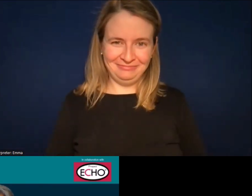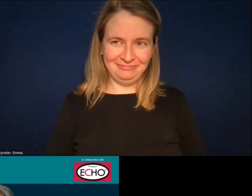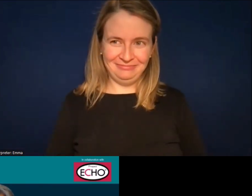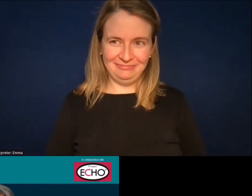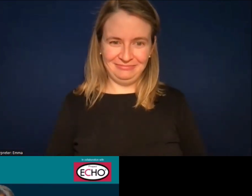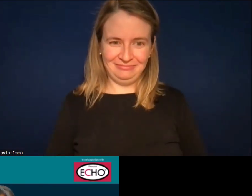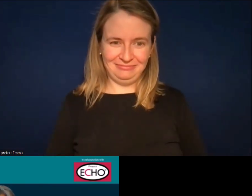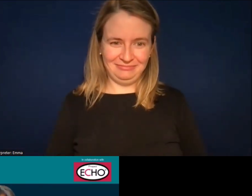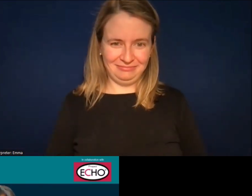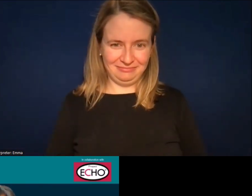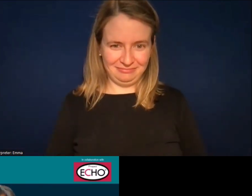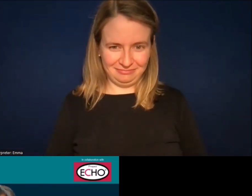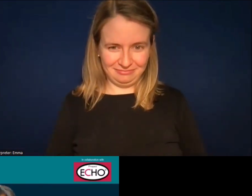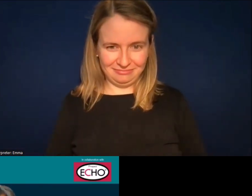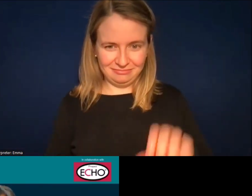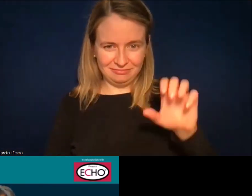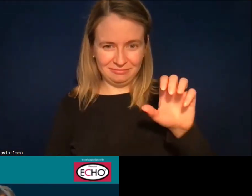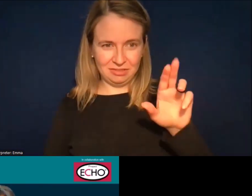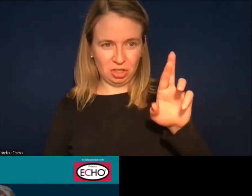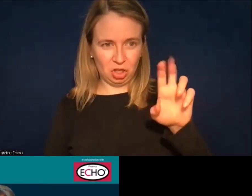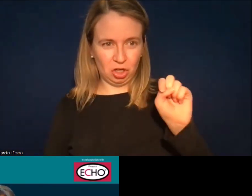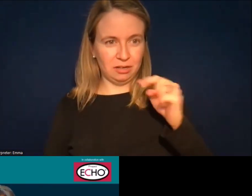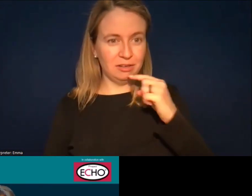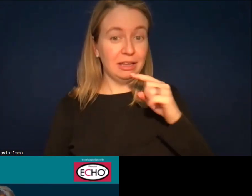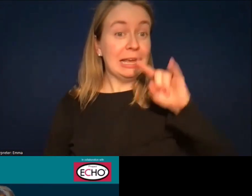Curt Phillips: I think maybe pat it was the kids who had hard days, not you.